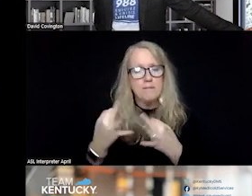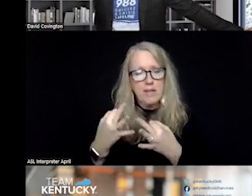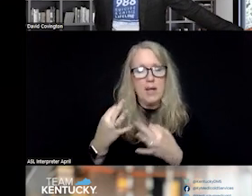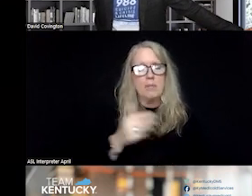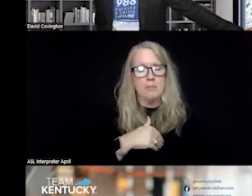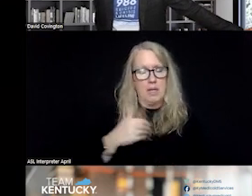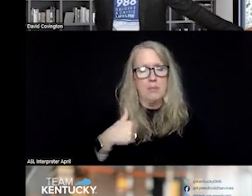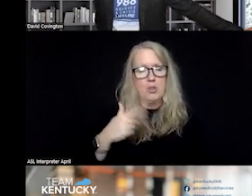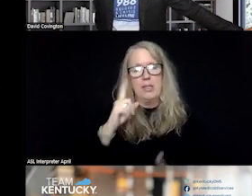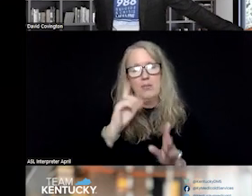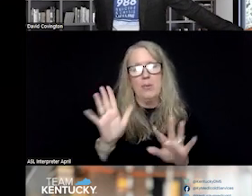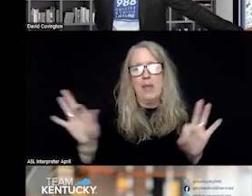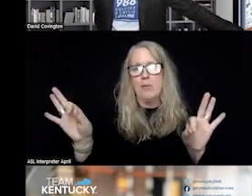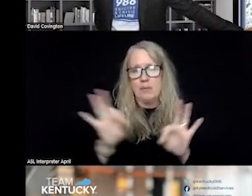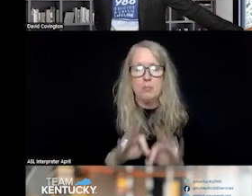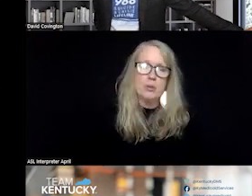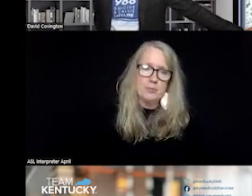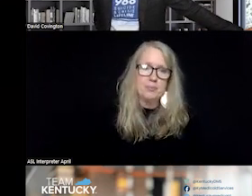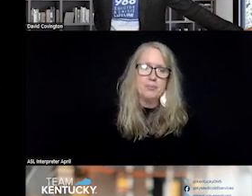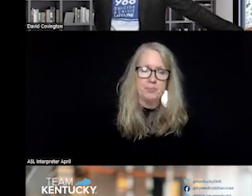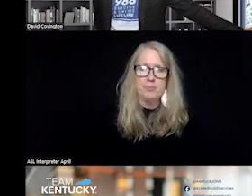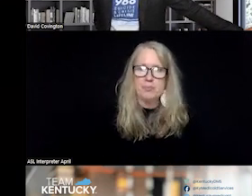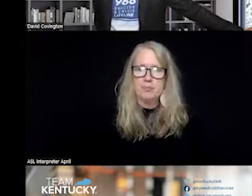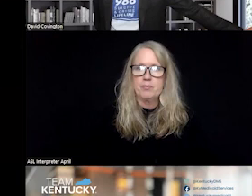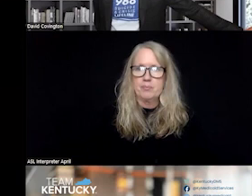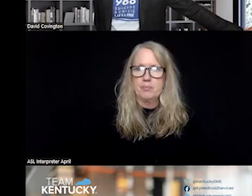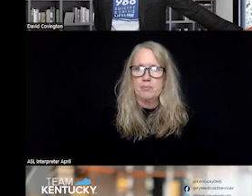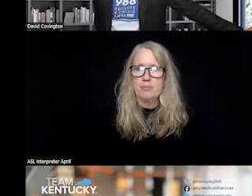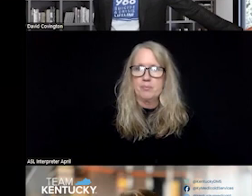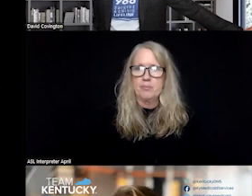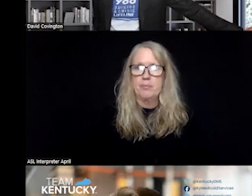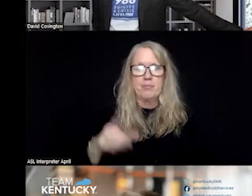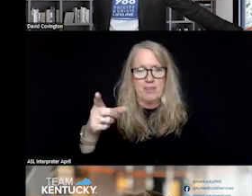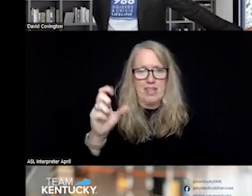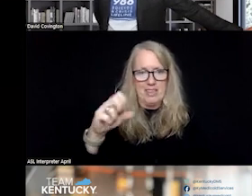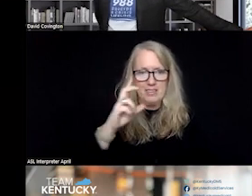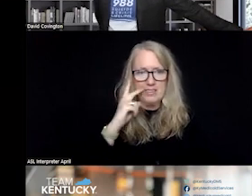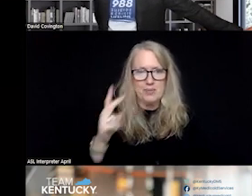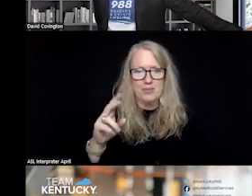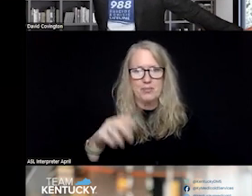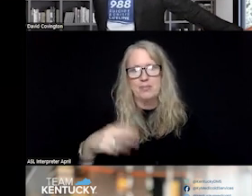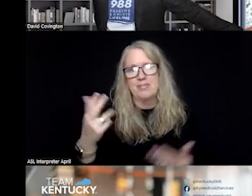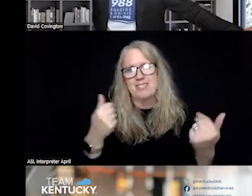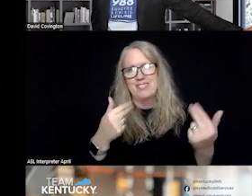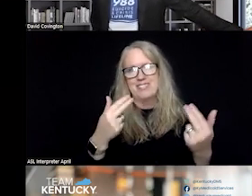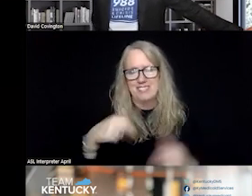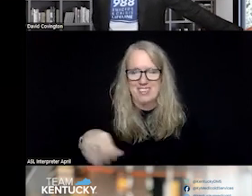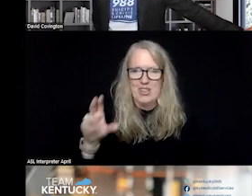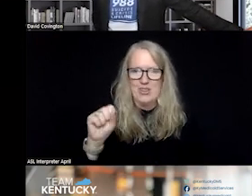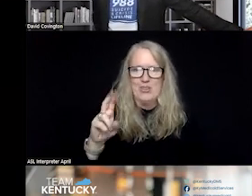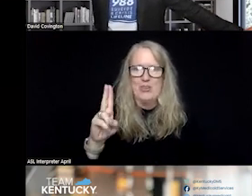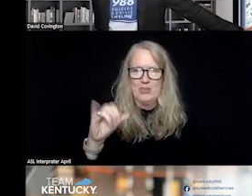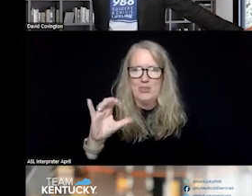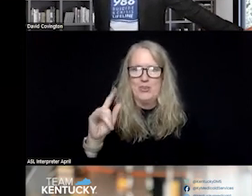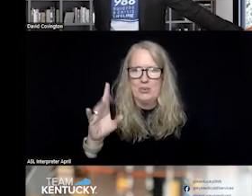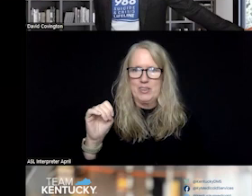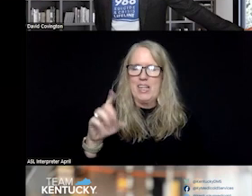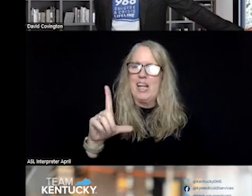WAS VERY IMPORTANT. >> OH, SUICIDE PREVENTION. YES.